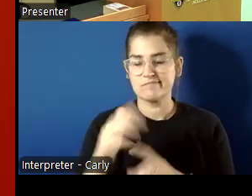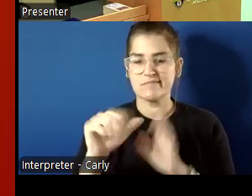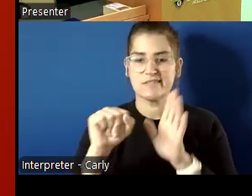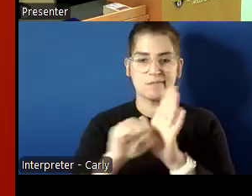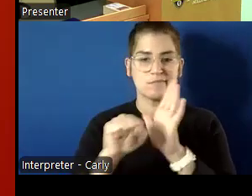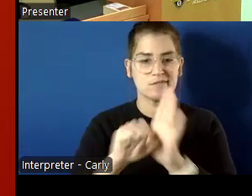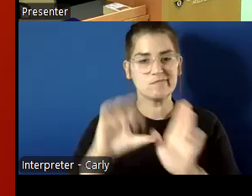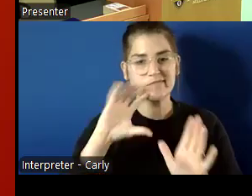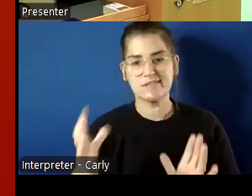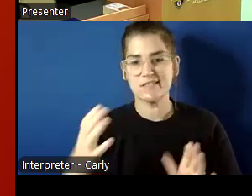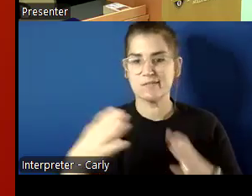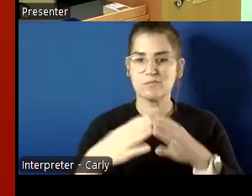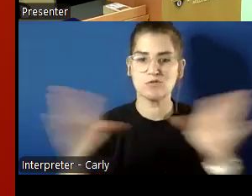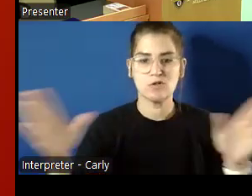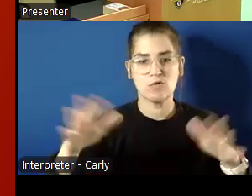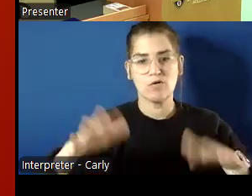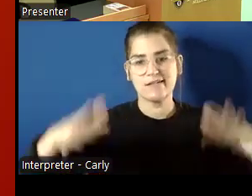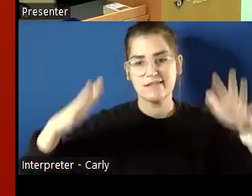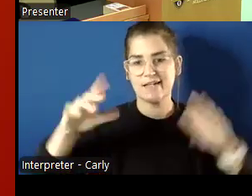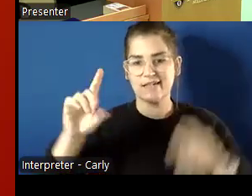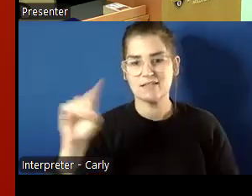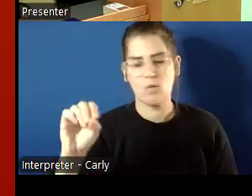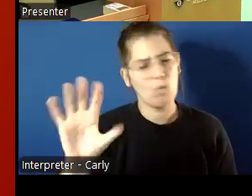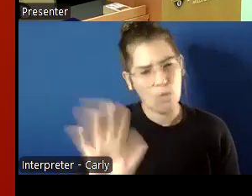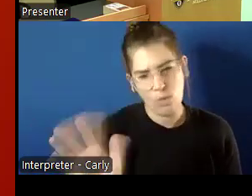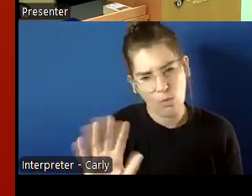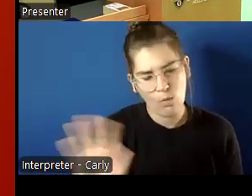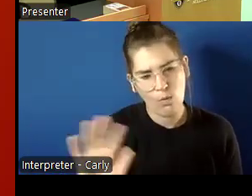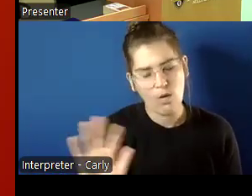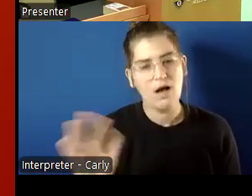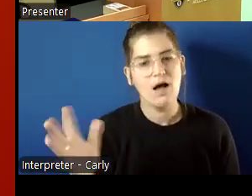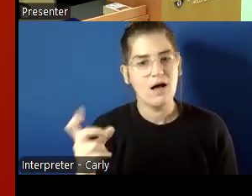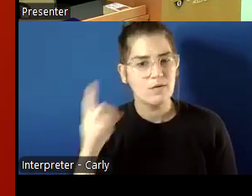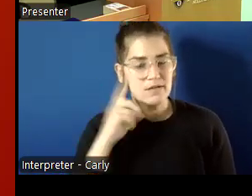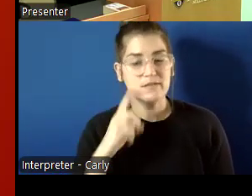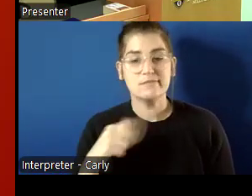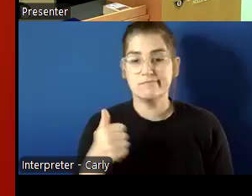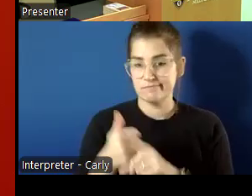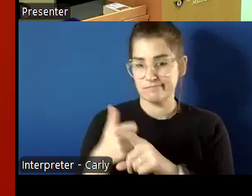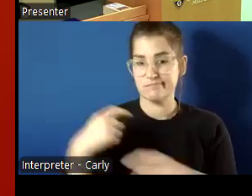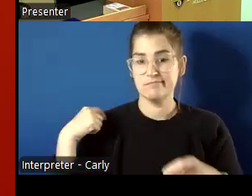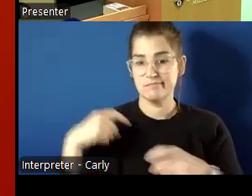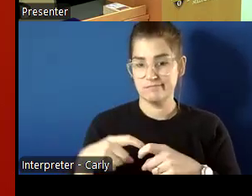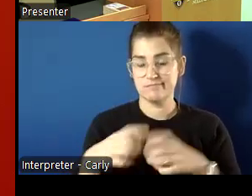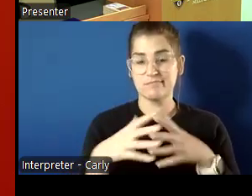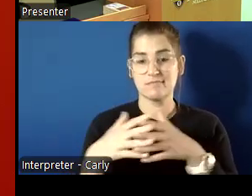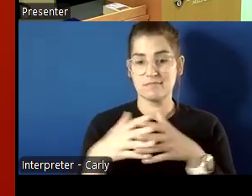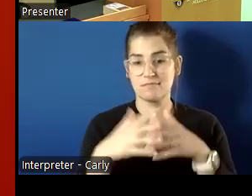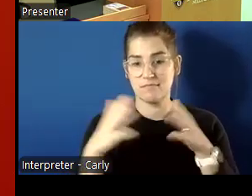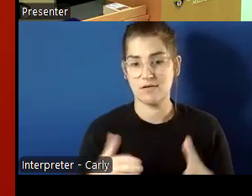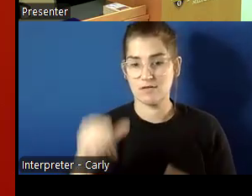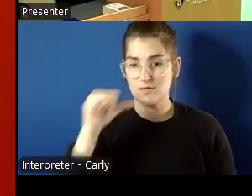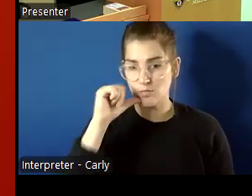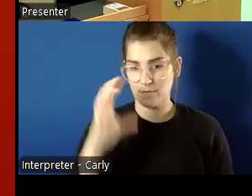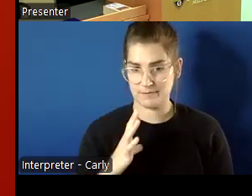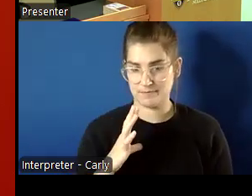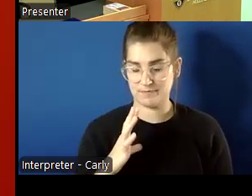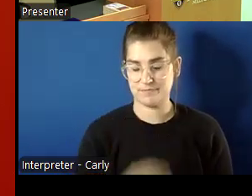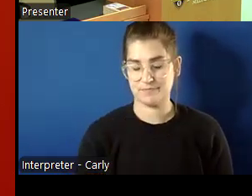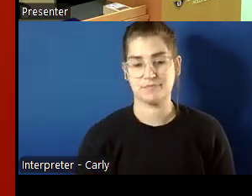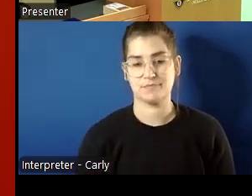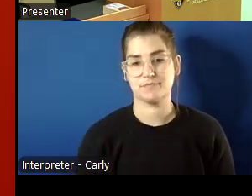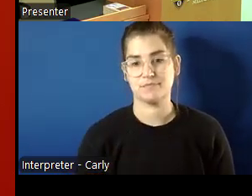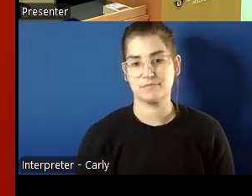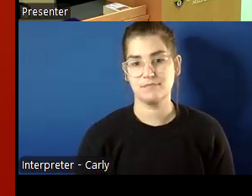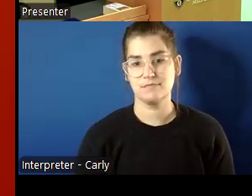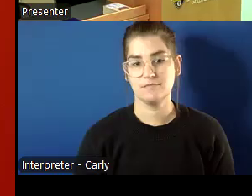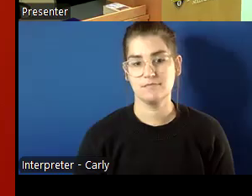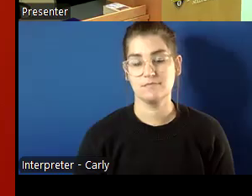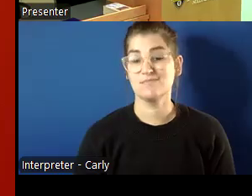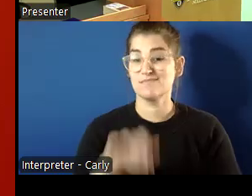anxiety disorder. I want to hear I have a Hispanic American woman whose uh English is her is not her